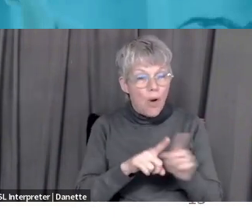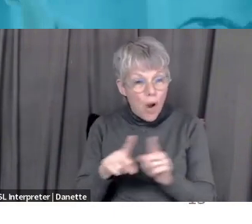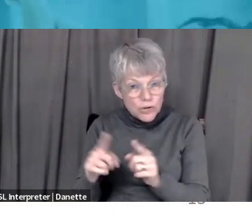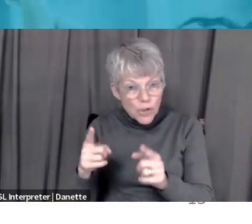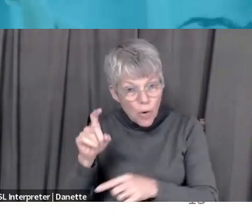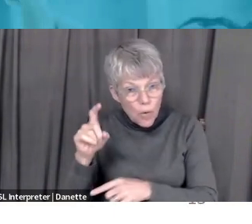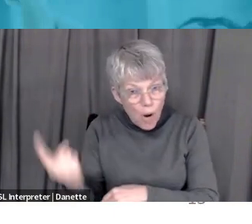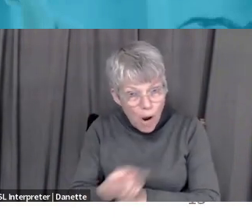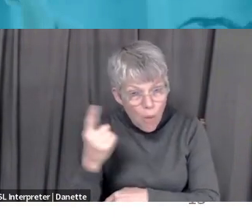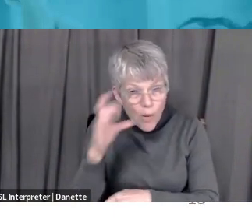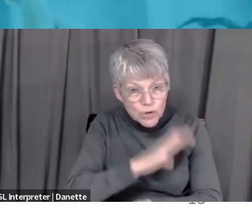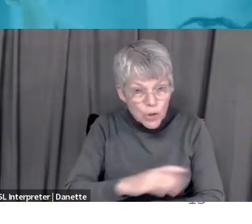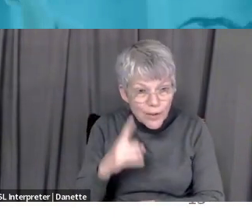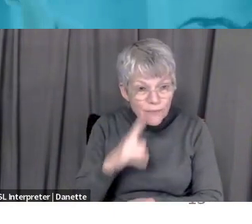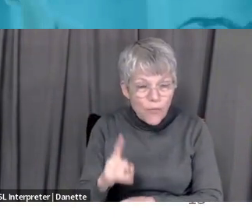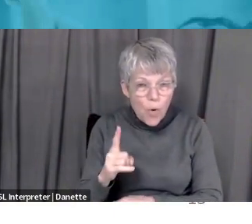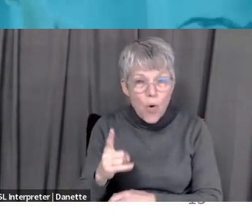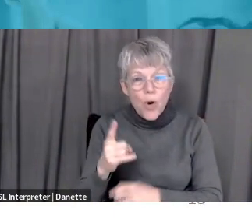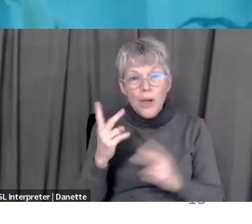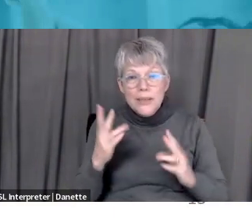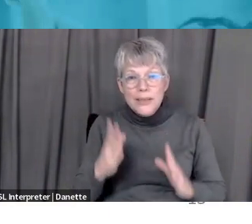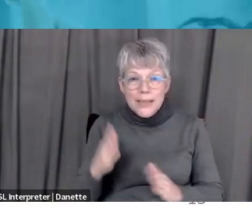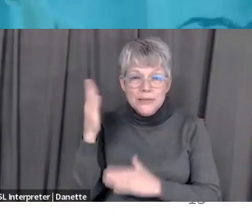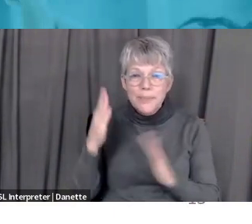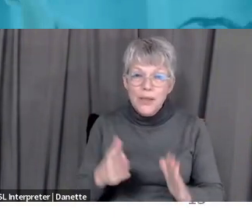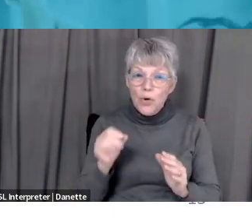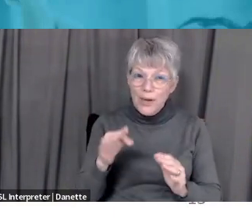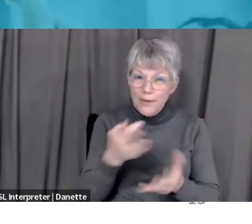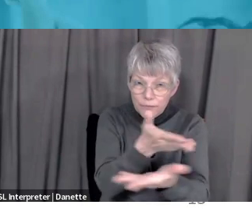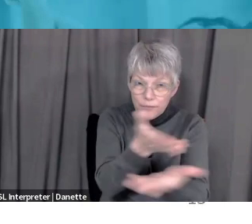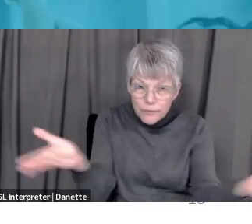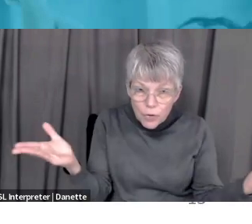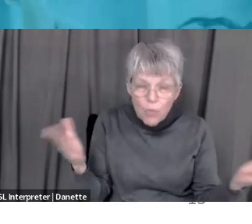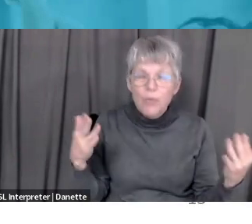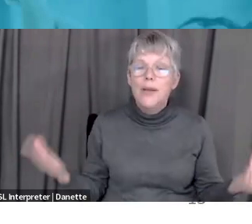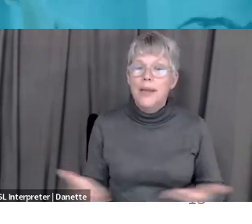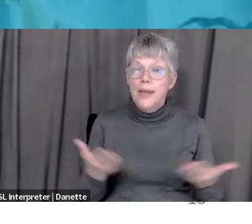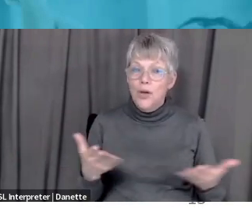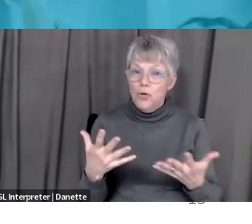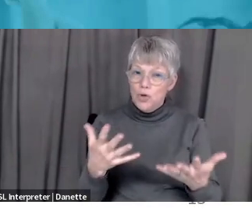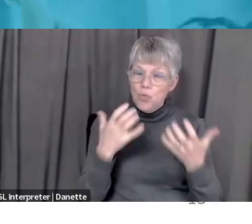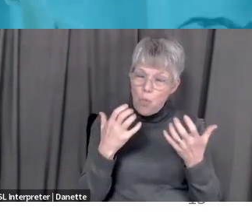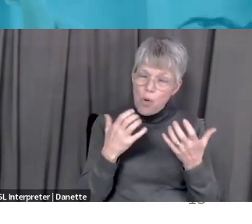And so if anyone is on the meeting today and is interested, please feel free to reach out.